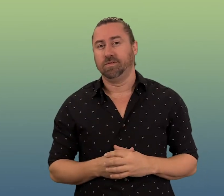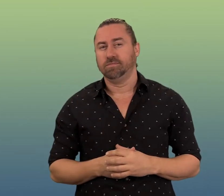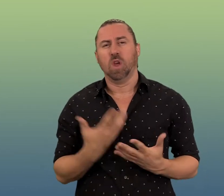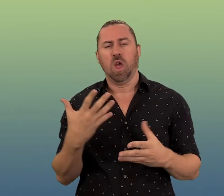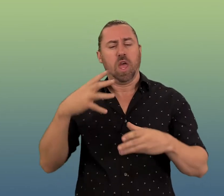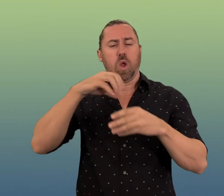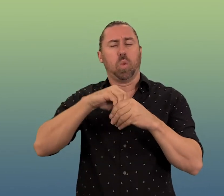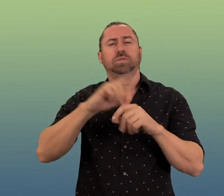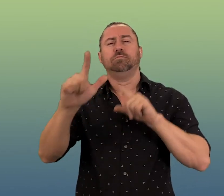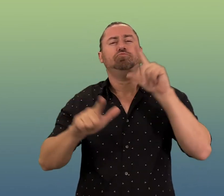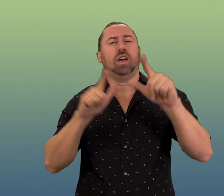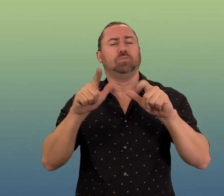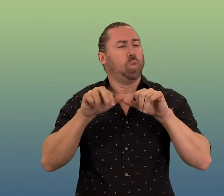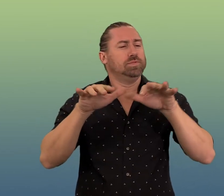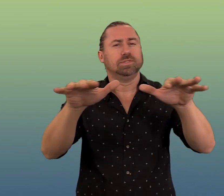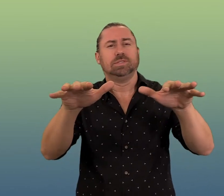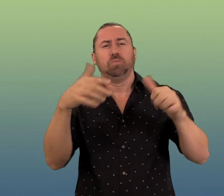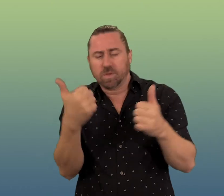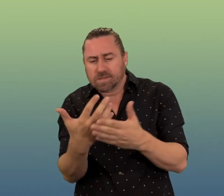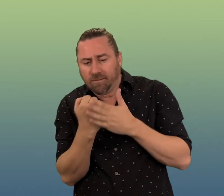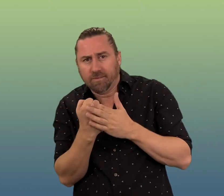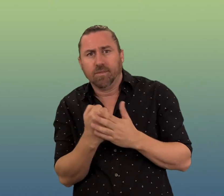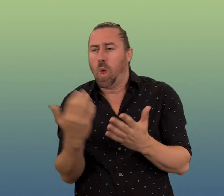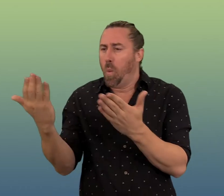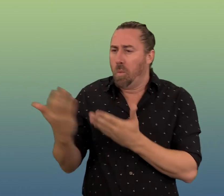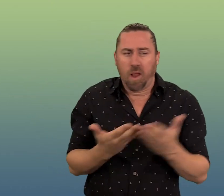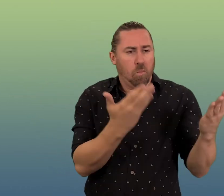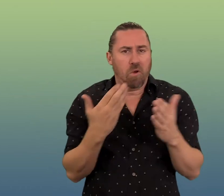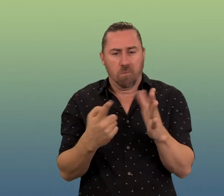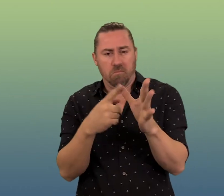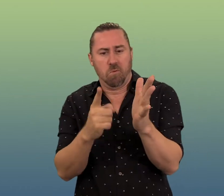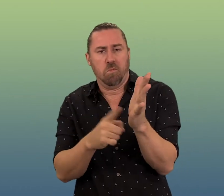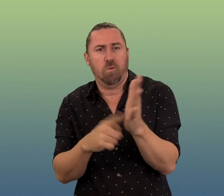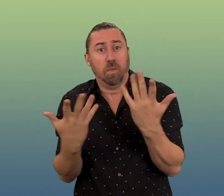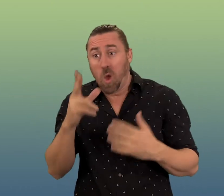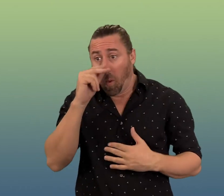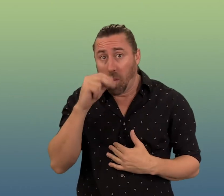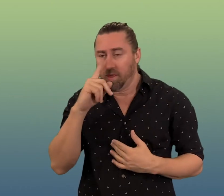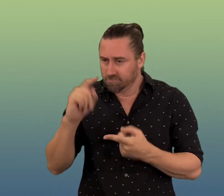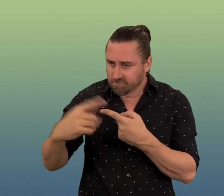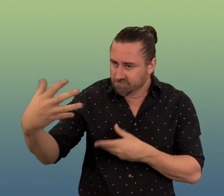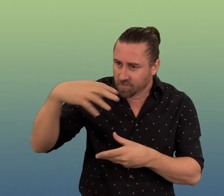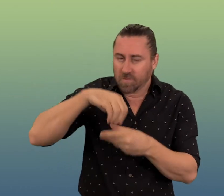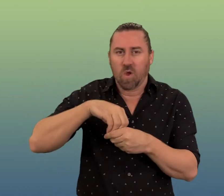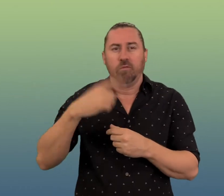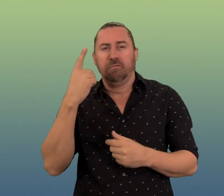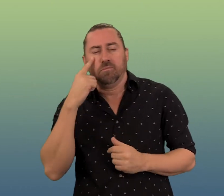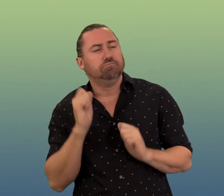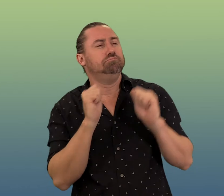An inclusive transport system is safe and welcoming enabling everyone including youth to be involved in